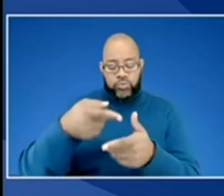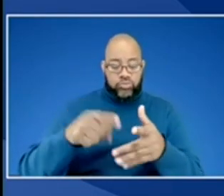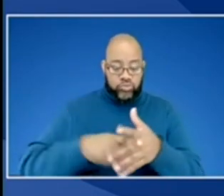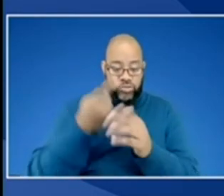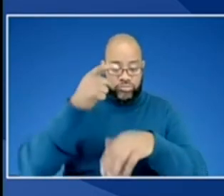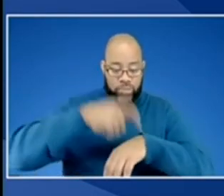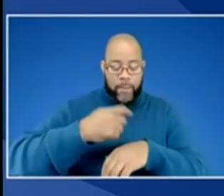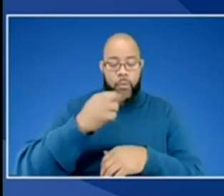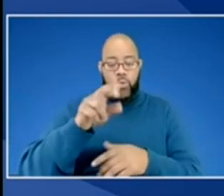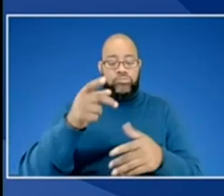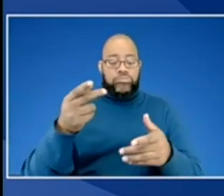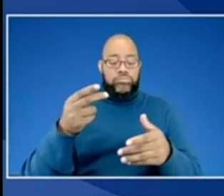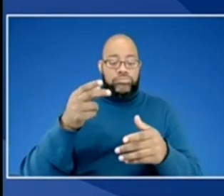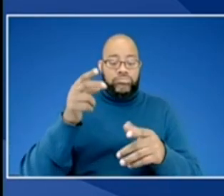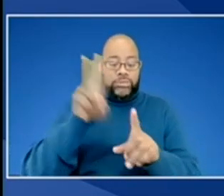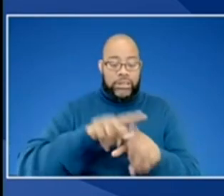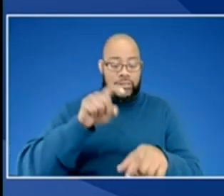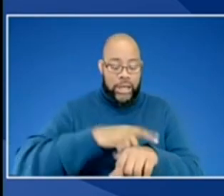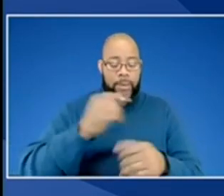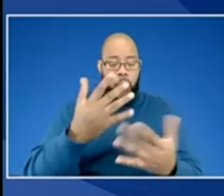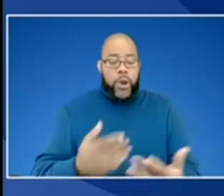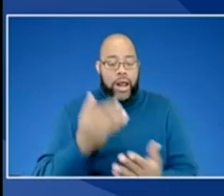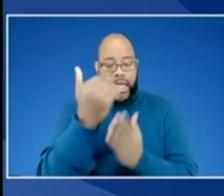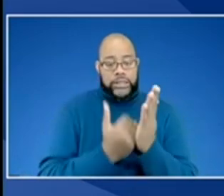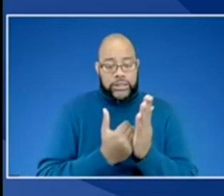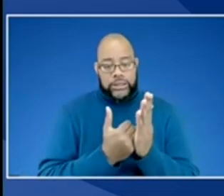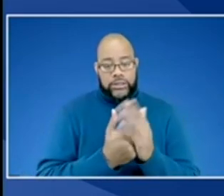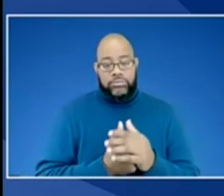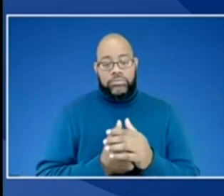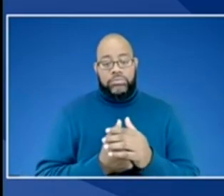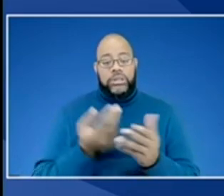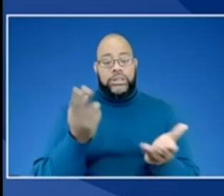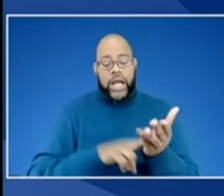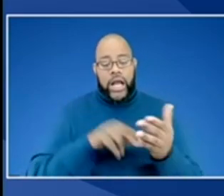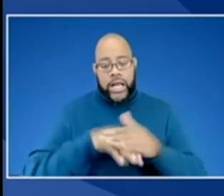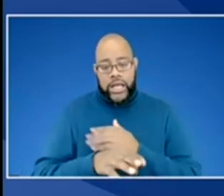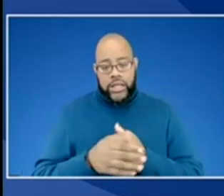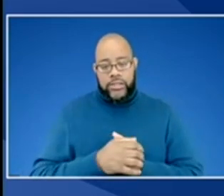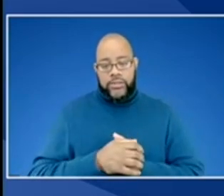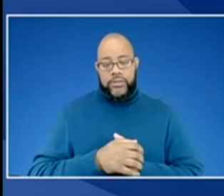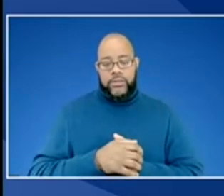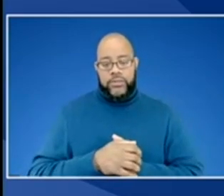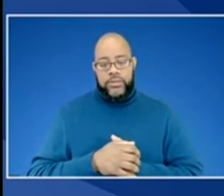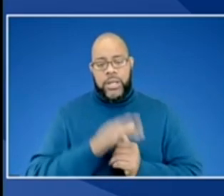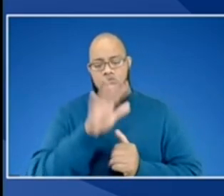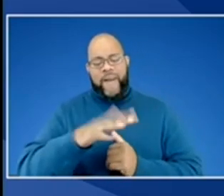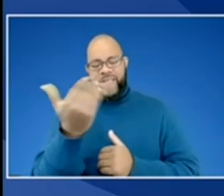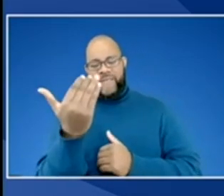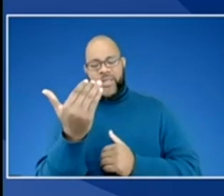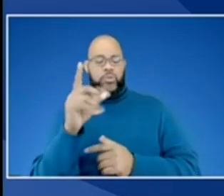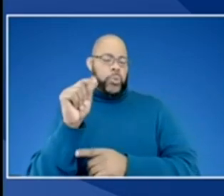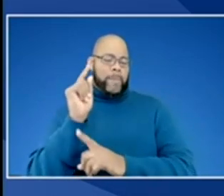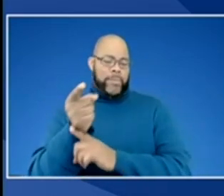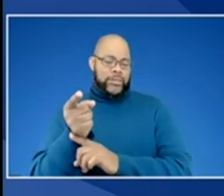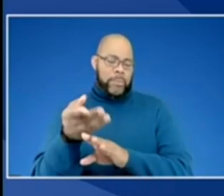your assigned time and waiting list, sign in about 15, 20 minutes before either your